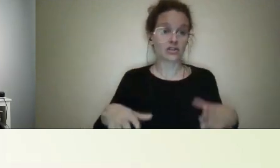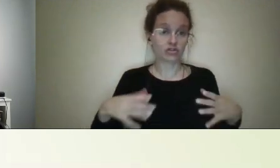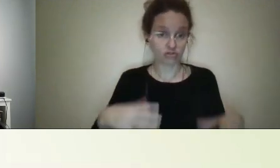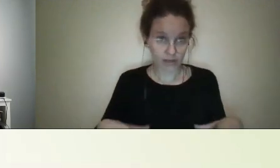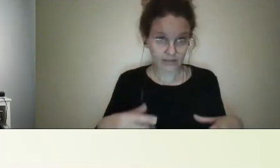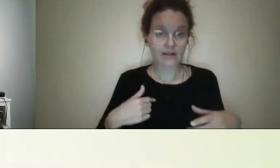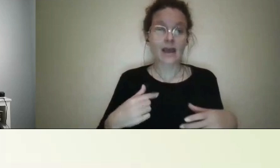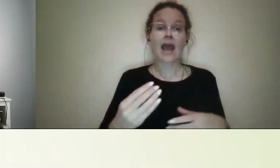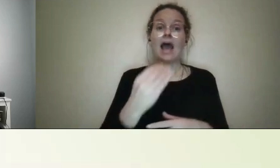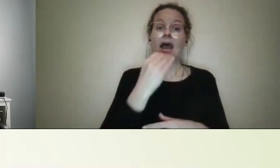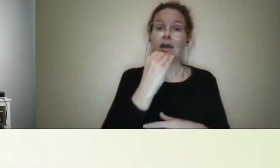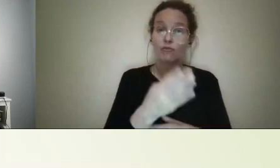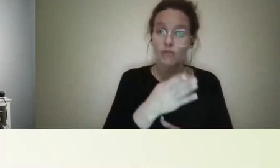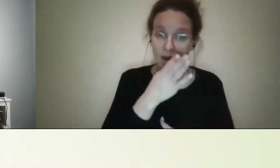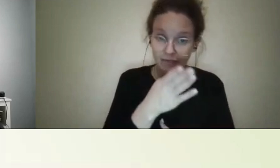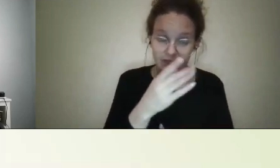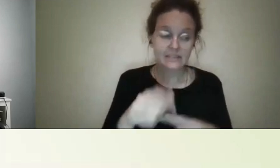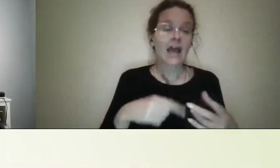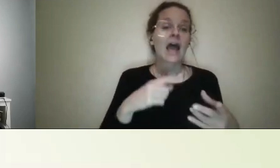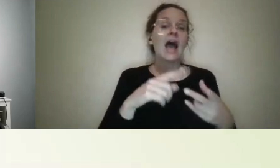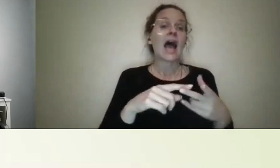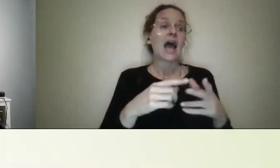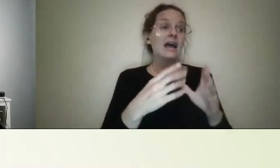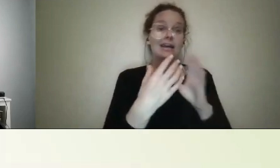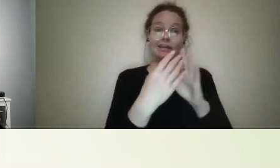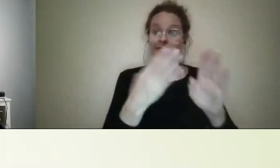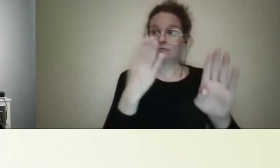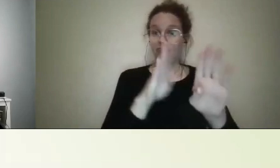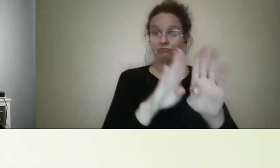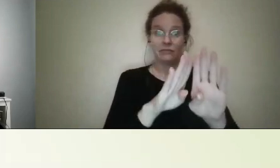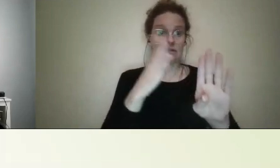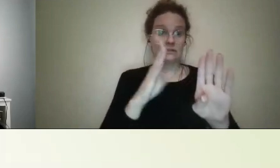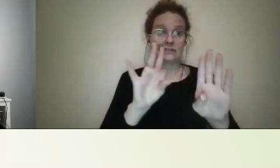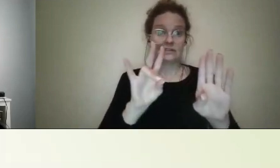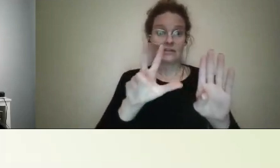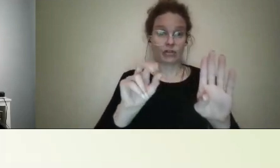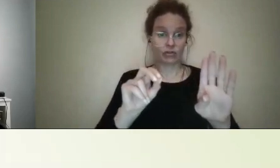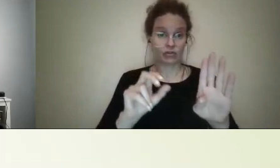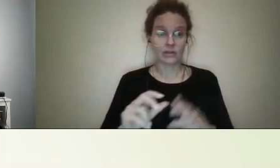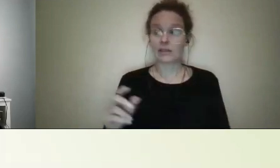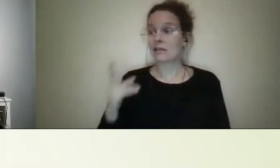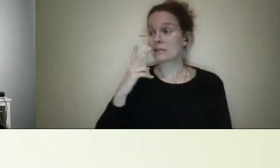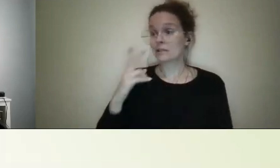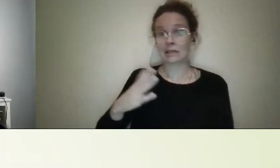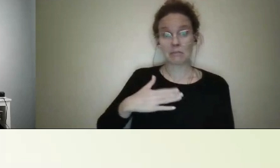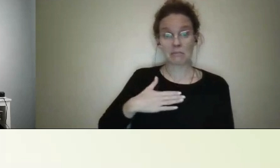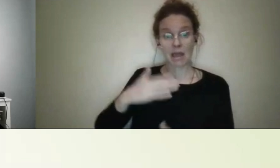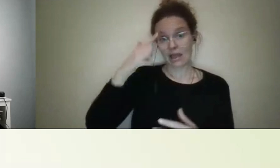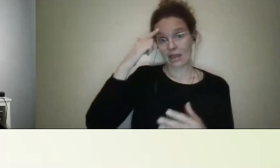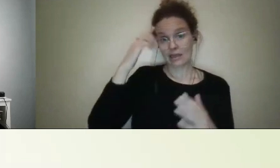I would be at that door 7:30. So they would see that my expectations were for me too. I want to